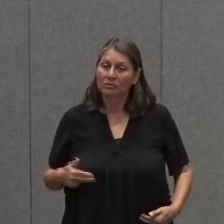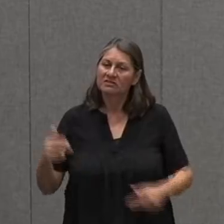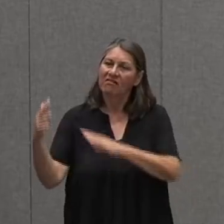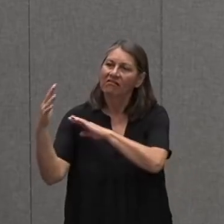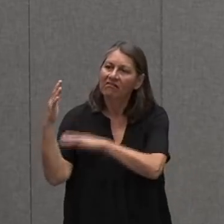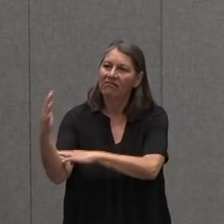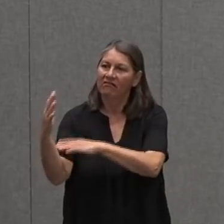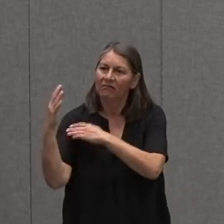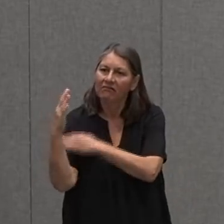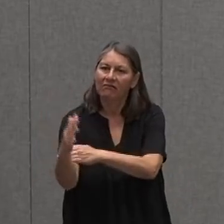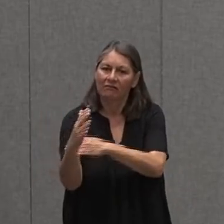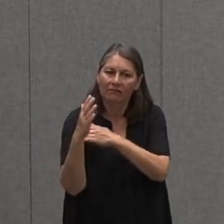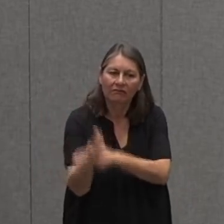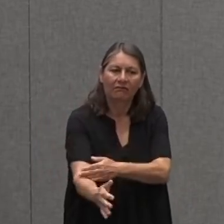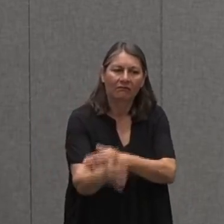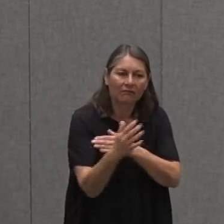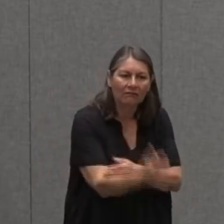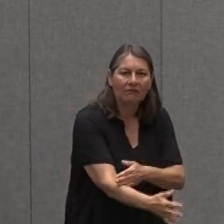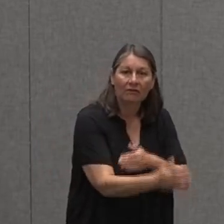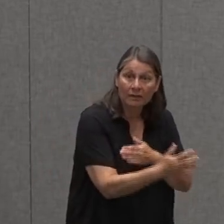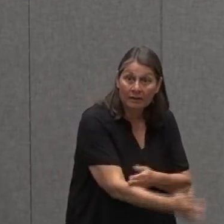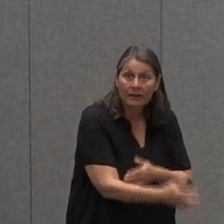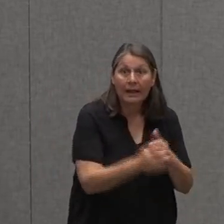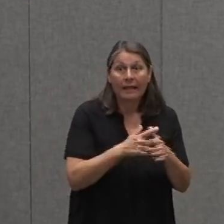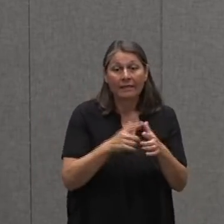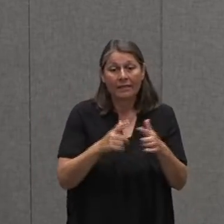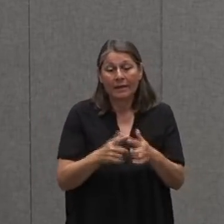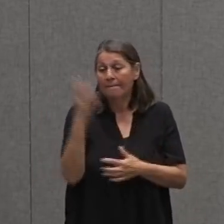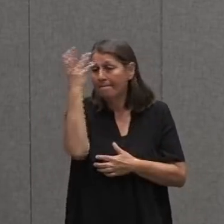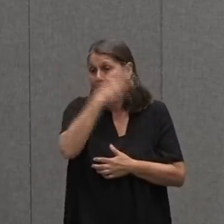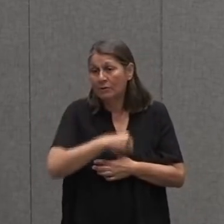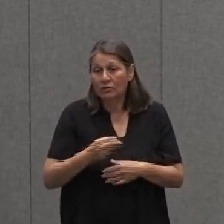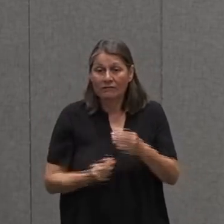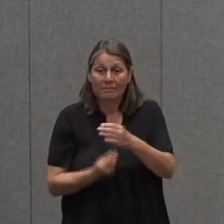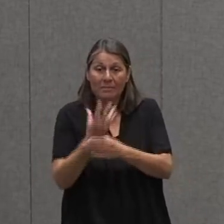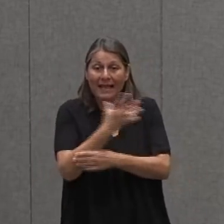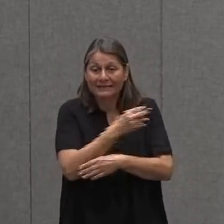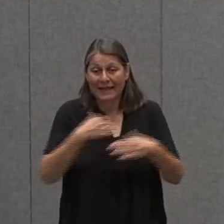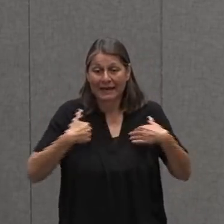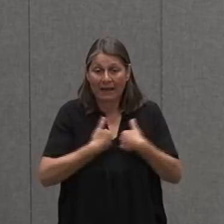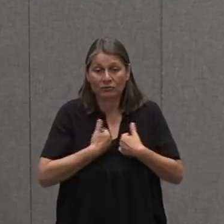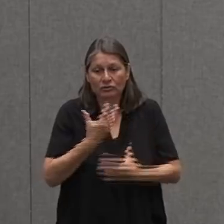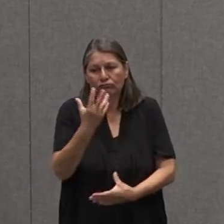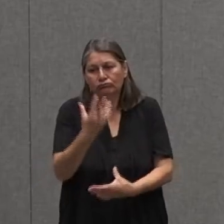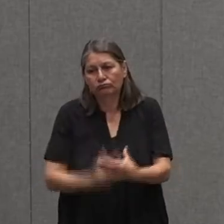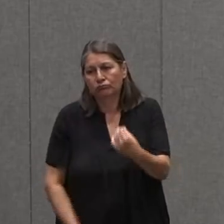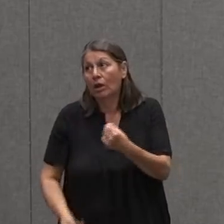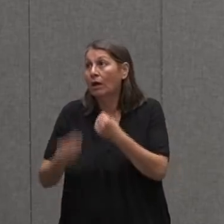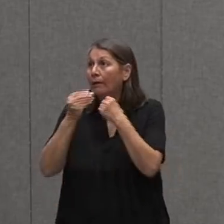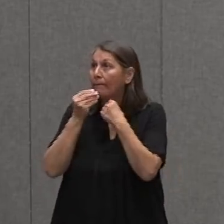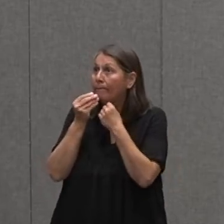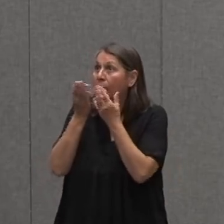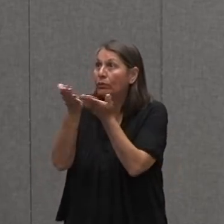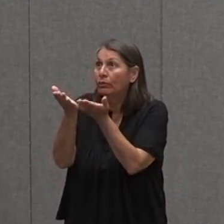"we will lose beautiful plants and animals. "What do you think humans should do